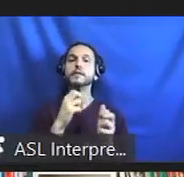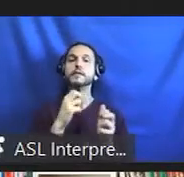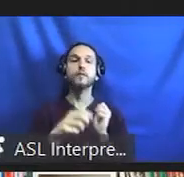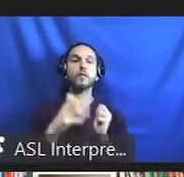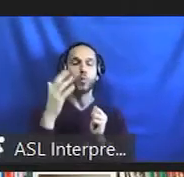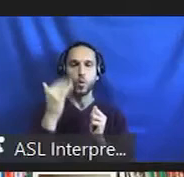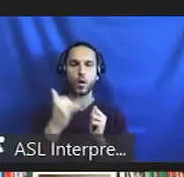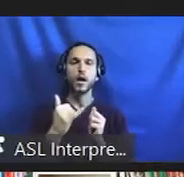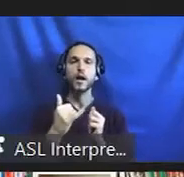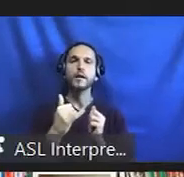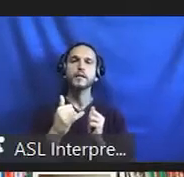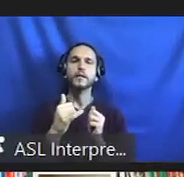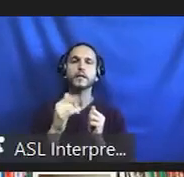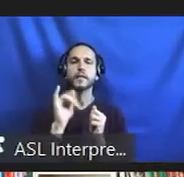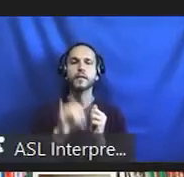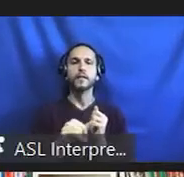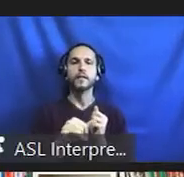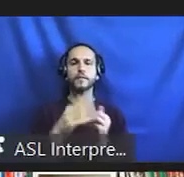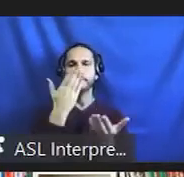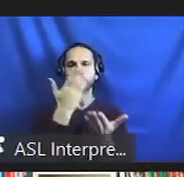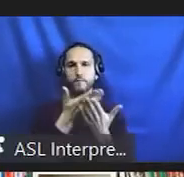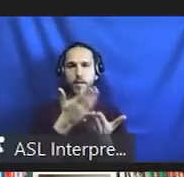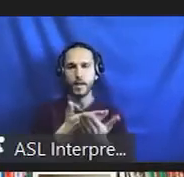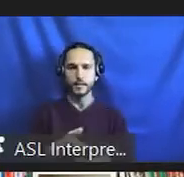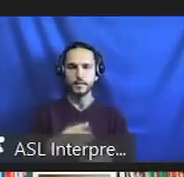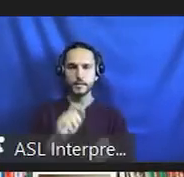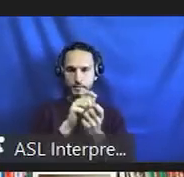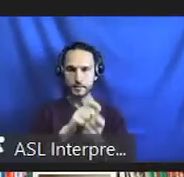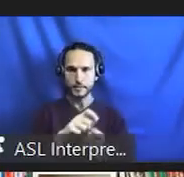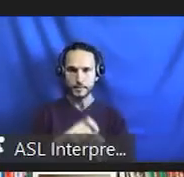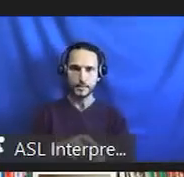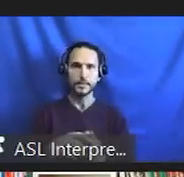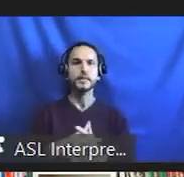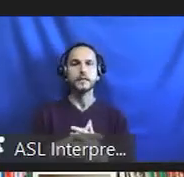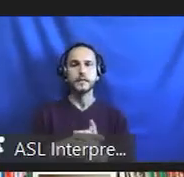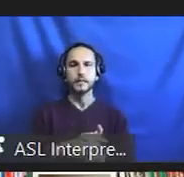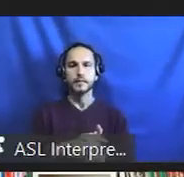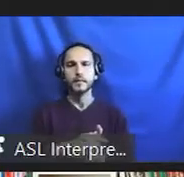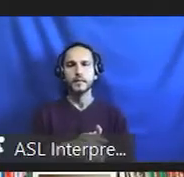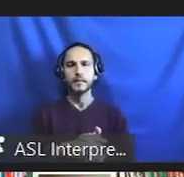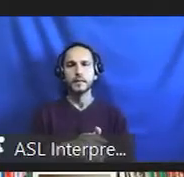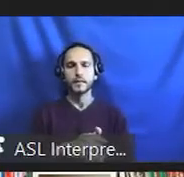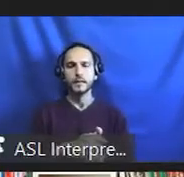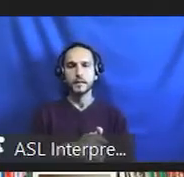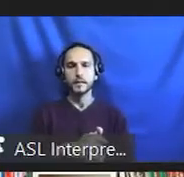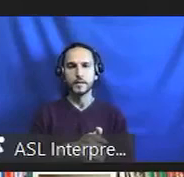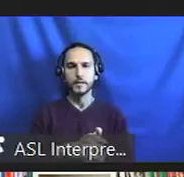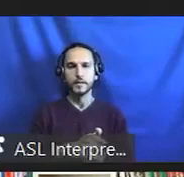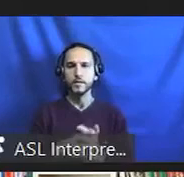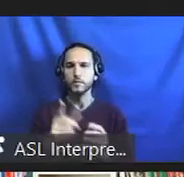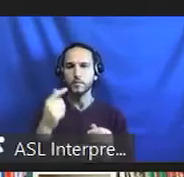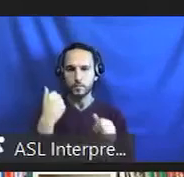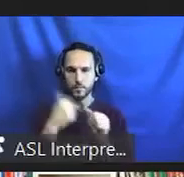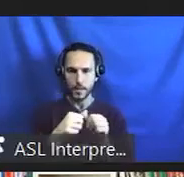very, very fact-specific. So again, just keeping in my lane, in the legal lane,